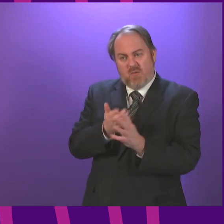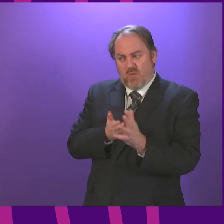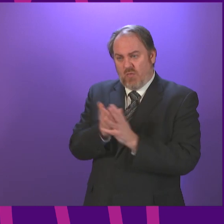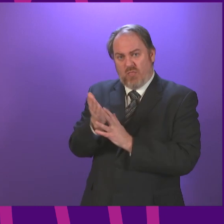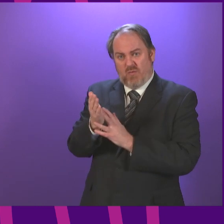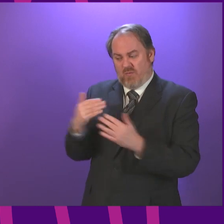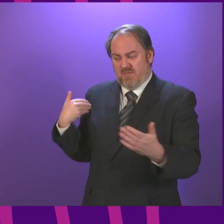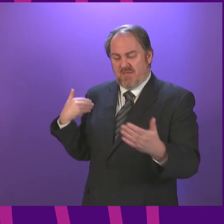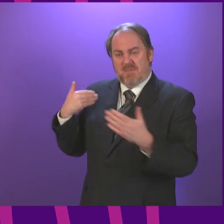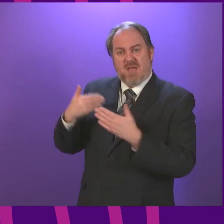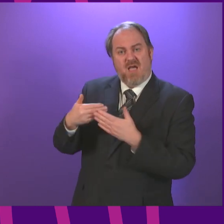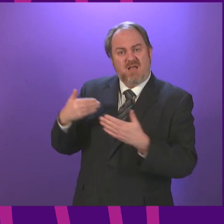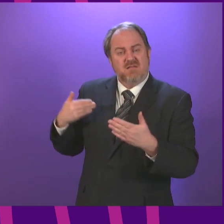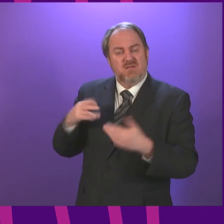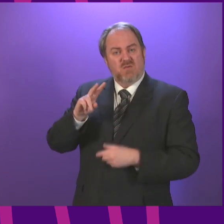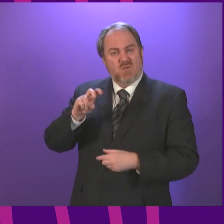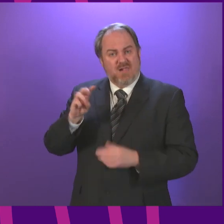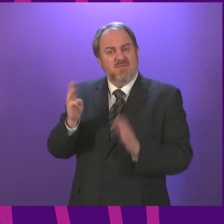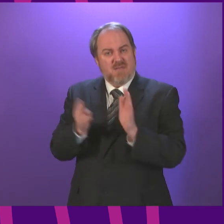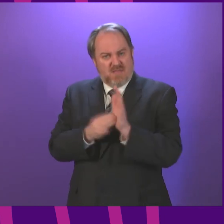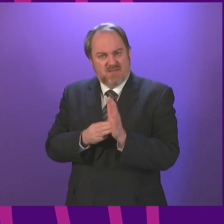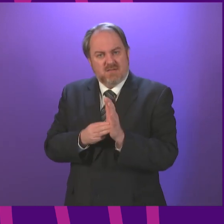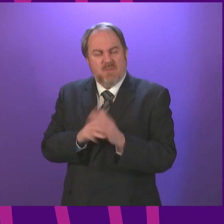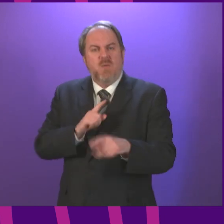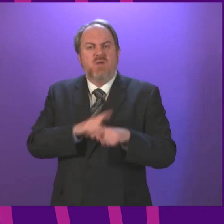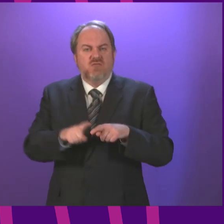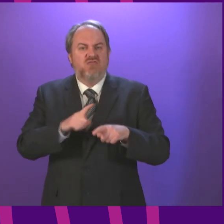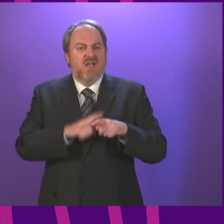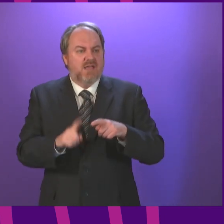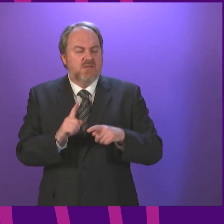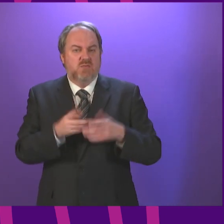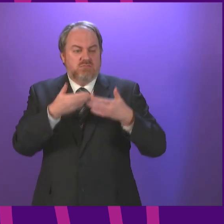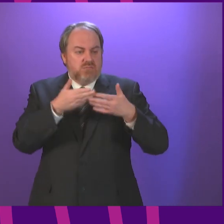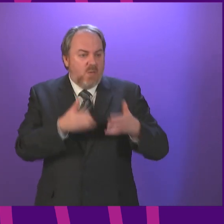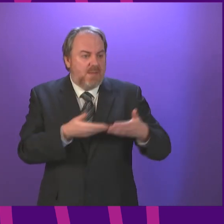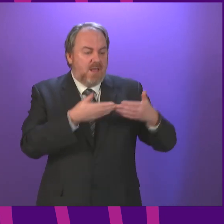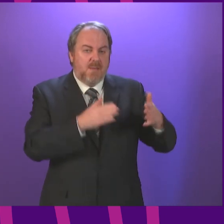in order to start to remobilise those services that Covid has directly impacted. It is important